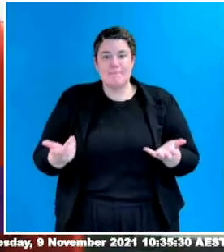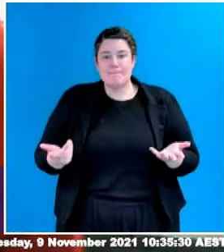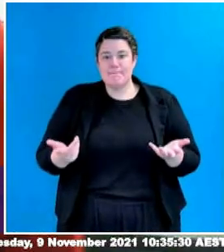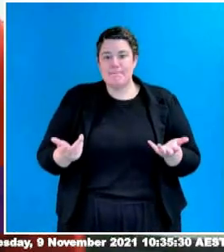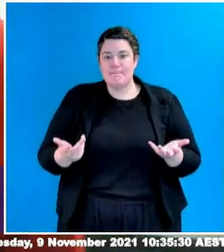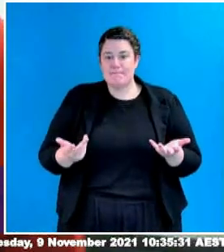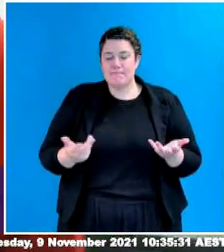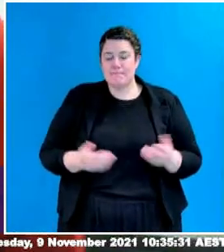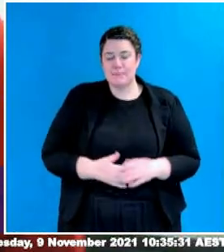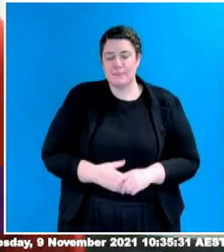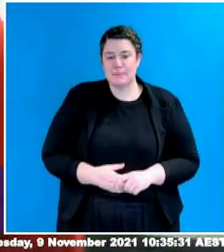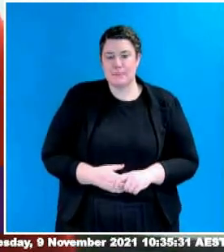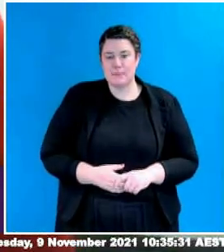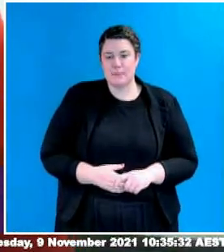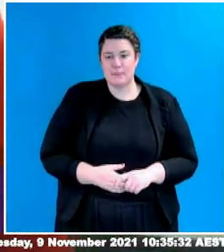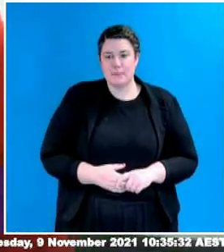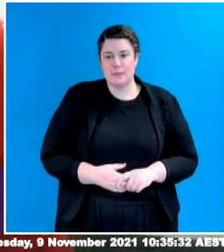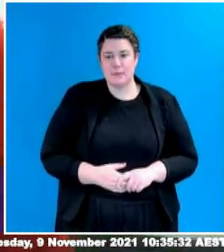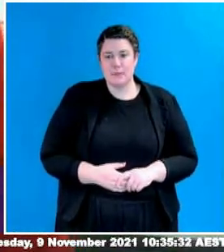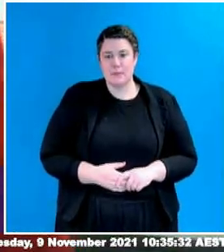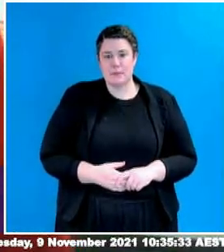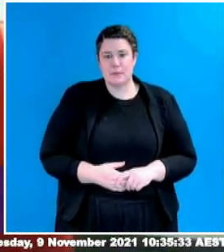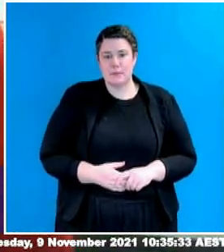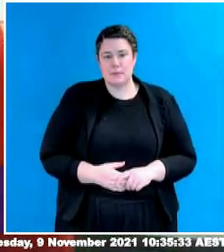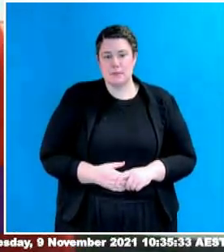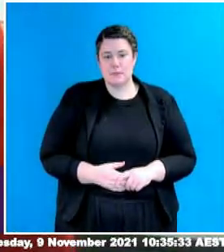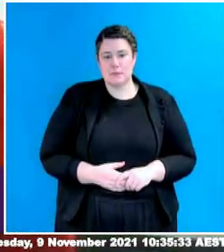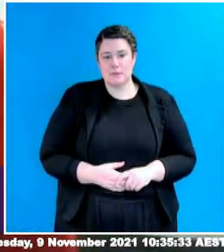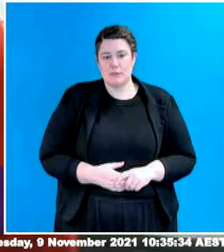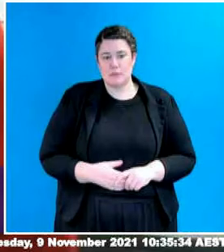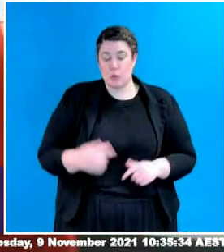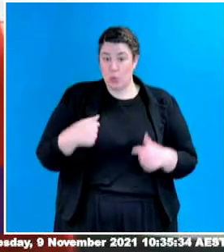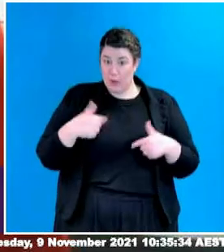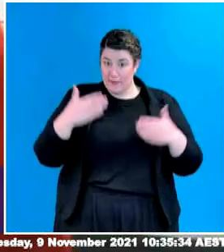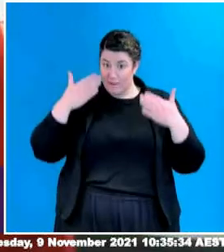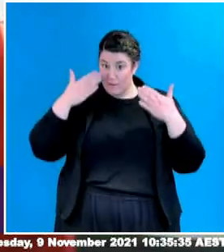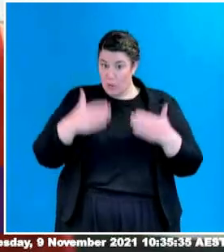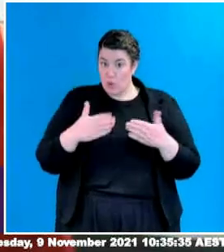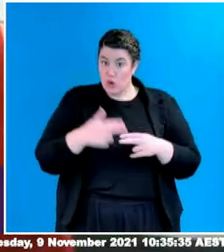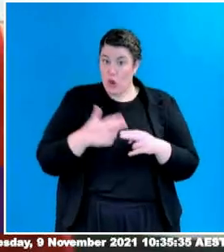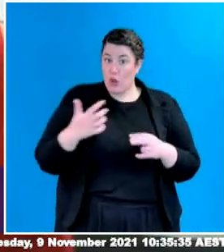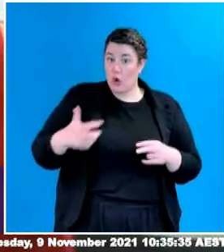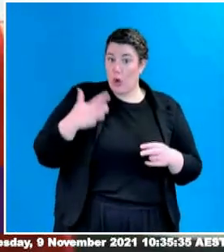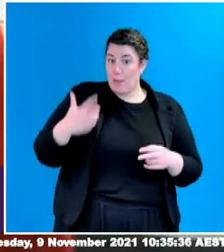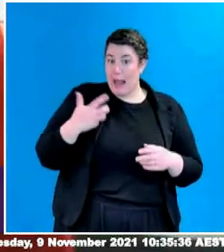I think probably where we are focused on is the complaints mechanism.